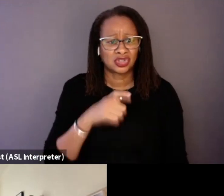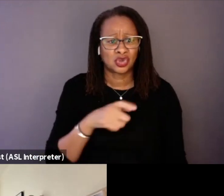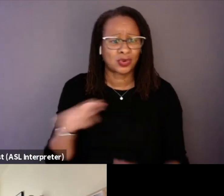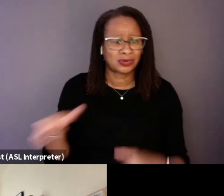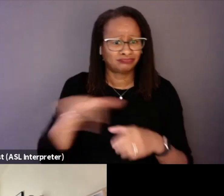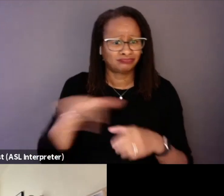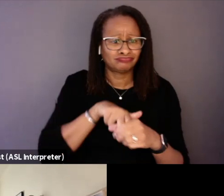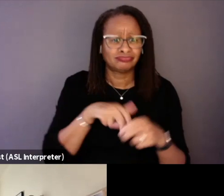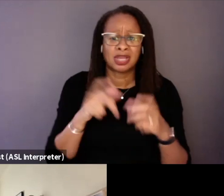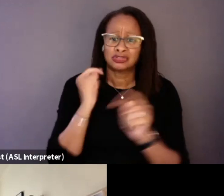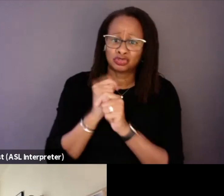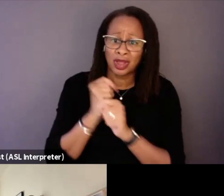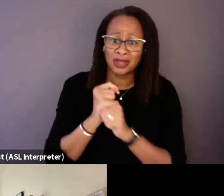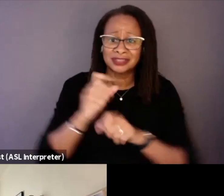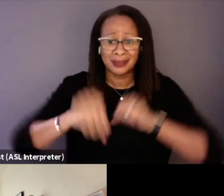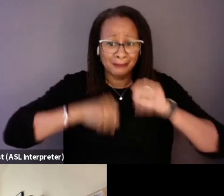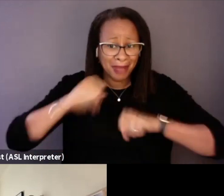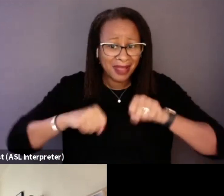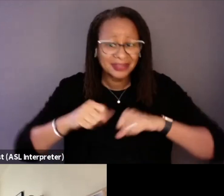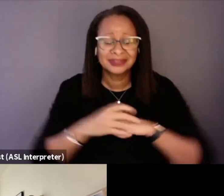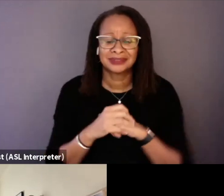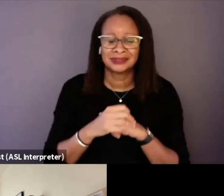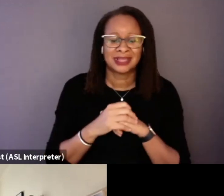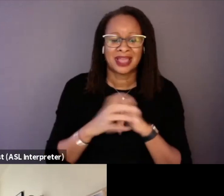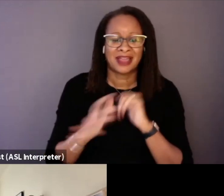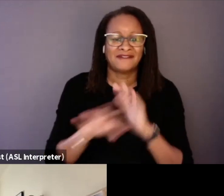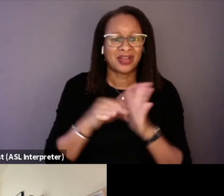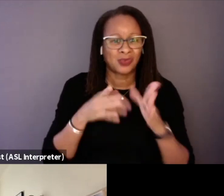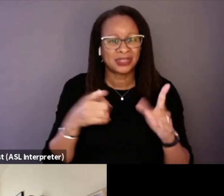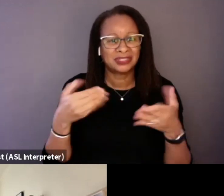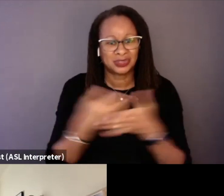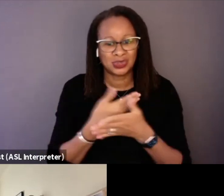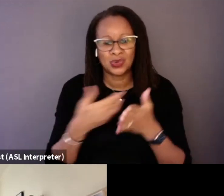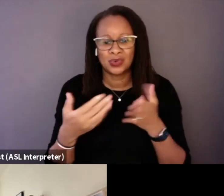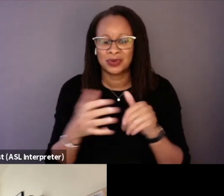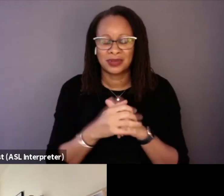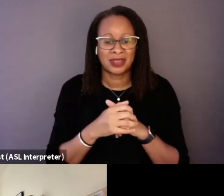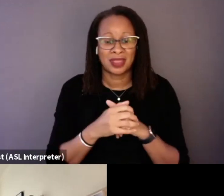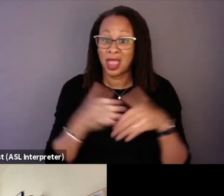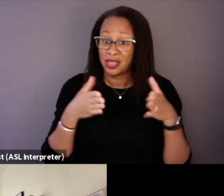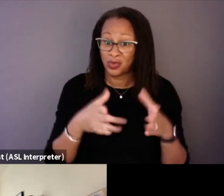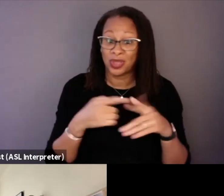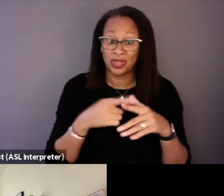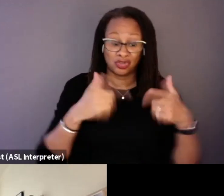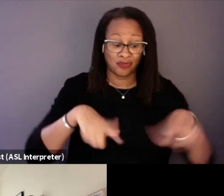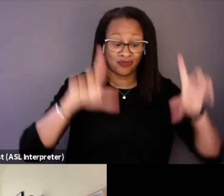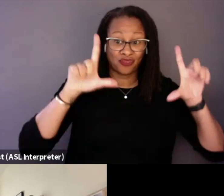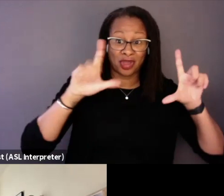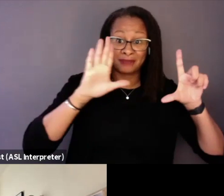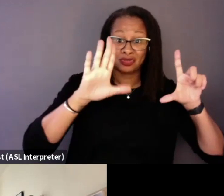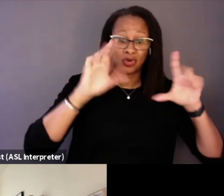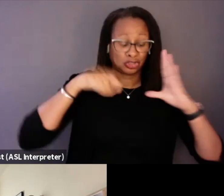and you would find ways to find new ways. You know the way that you would frame your shots is just extraordinary.